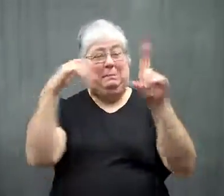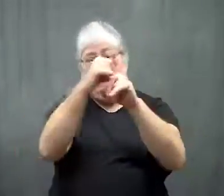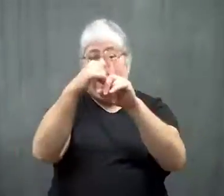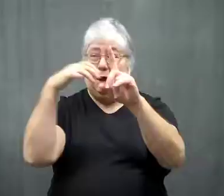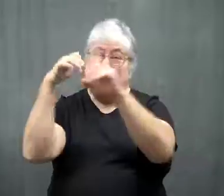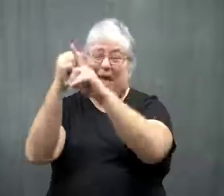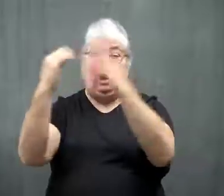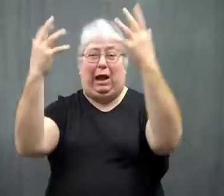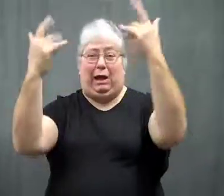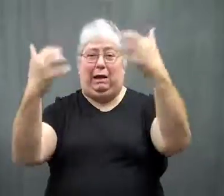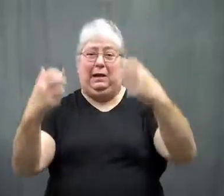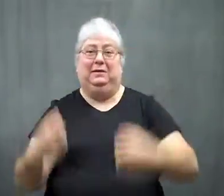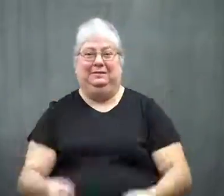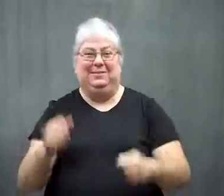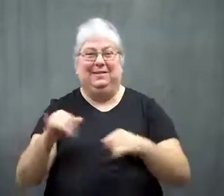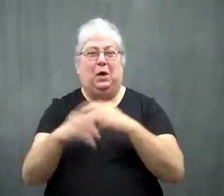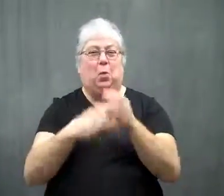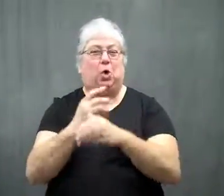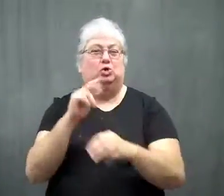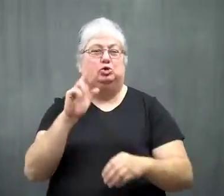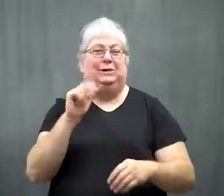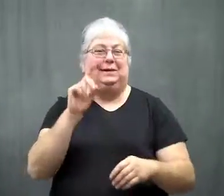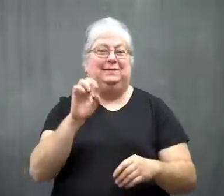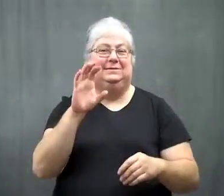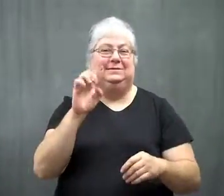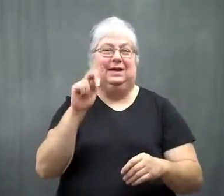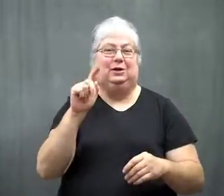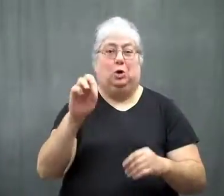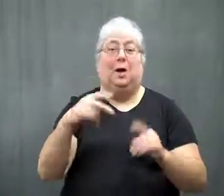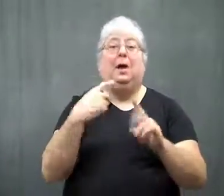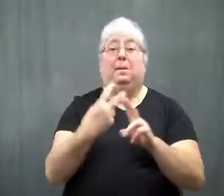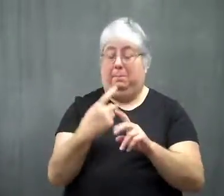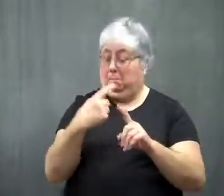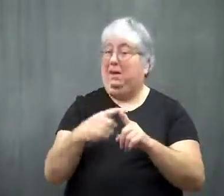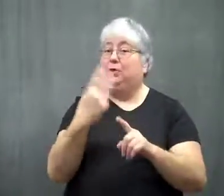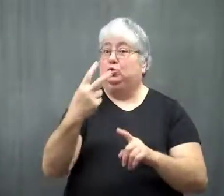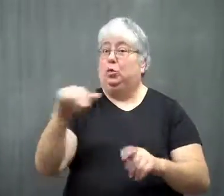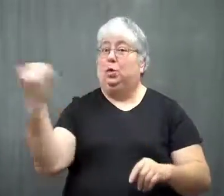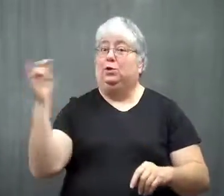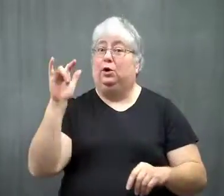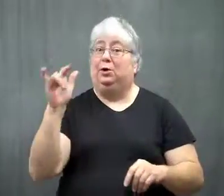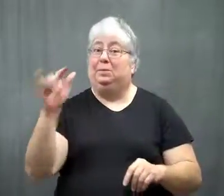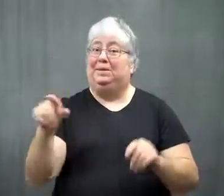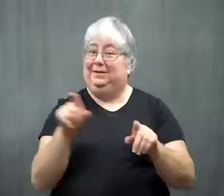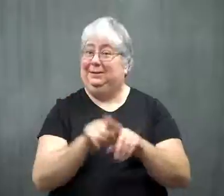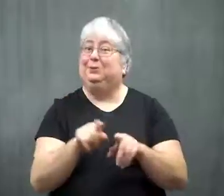flew into the World Trade Center and brought the two towers down.